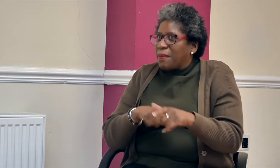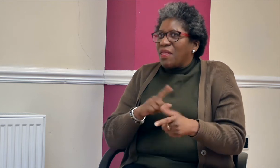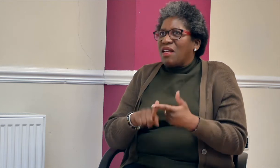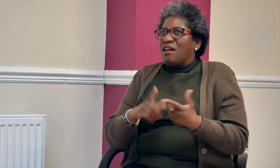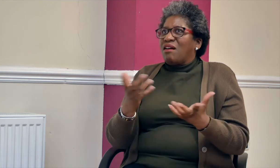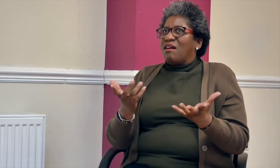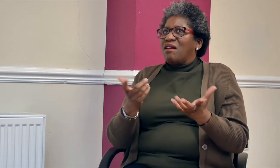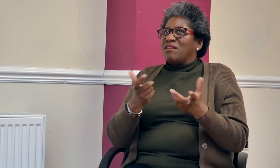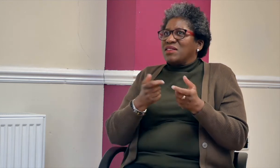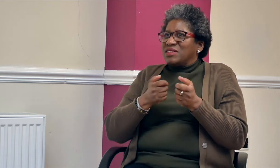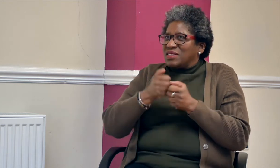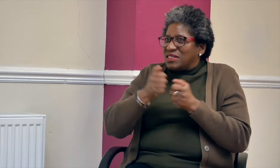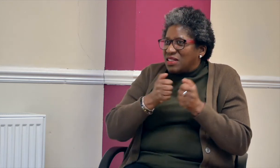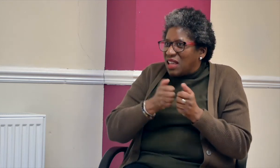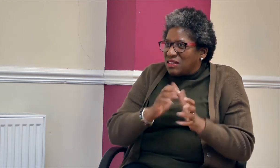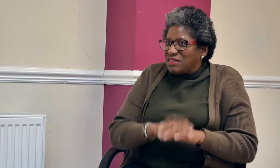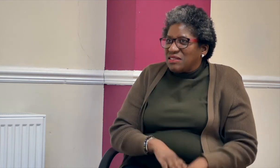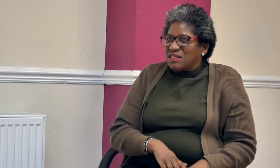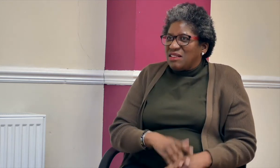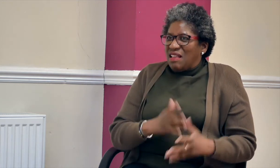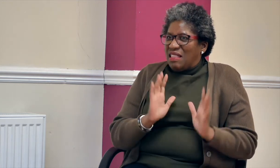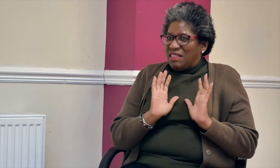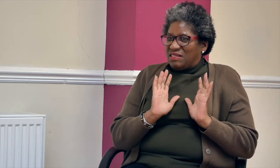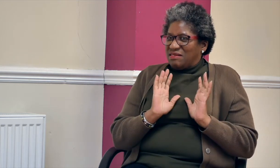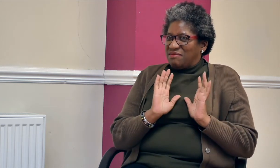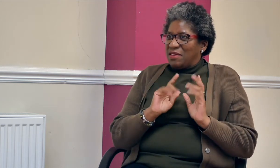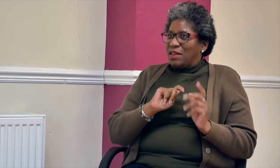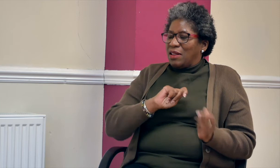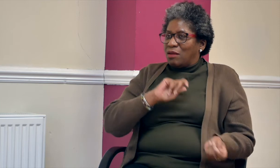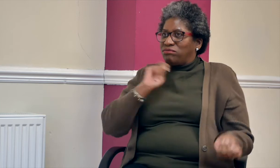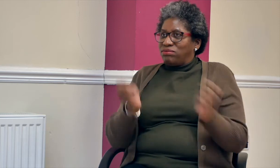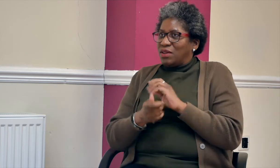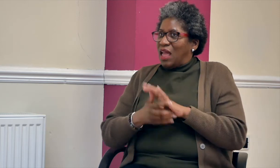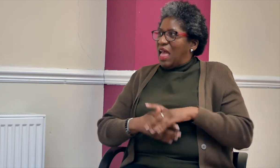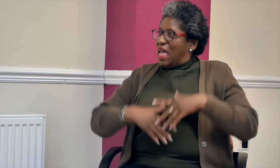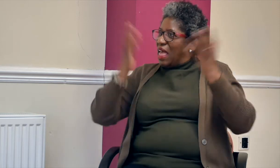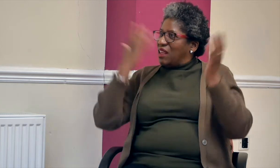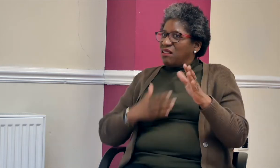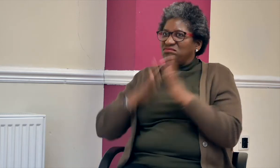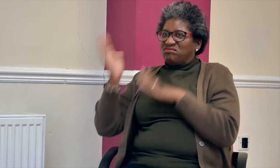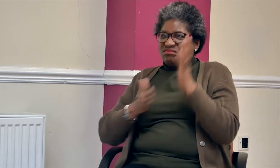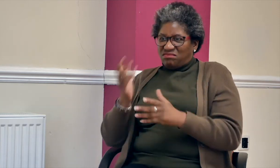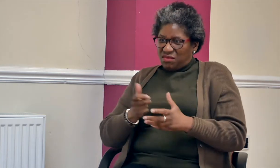for texting messages, that was it. That's completely changed now!